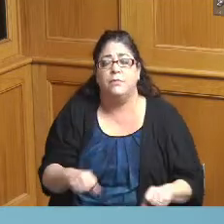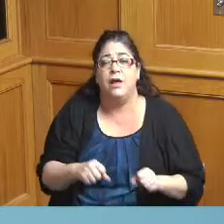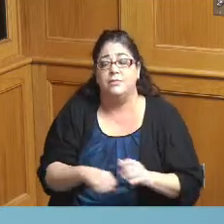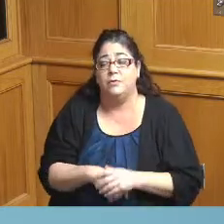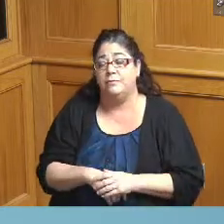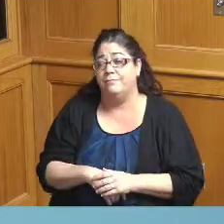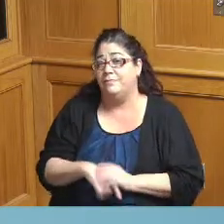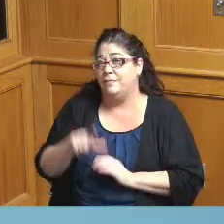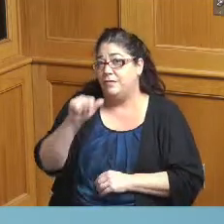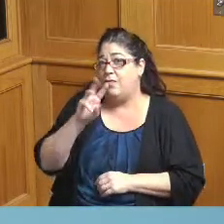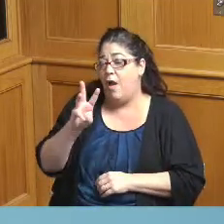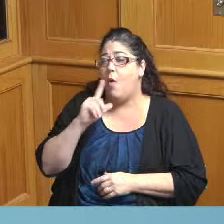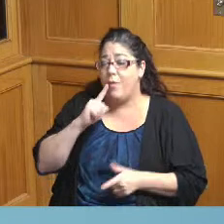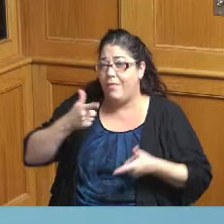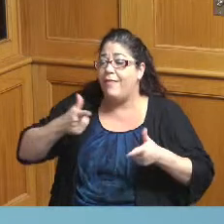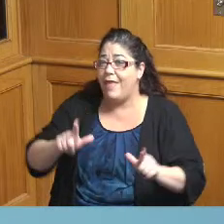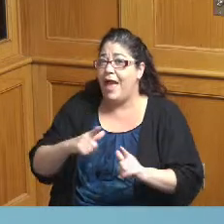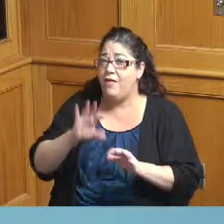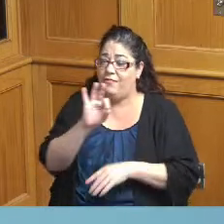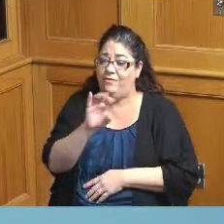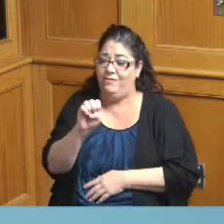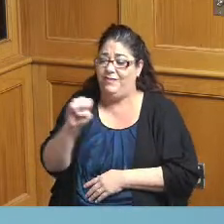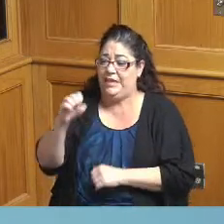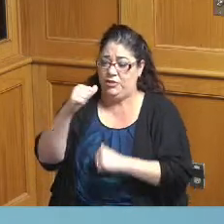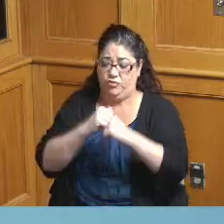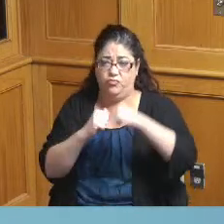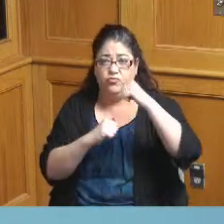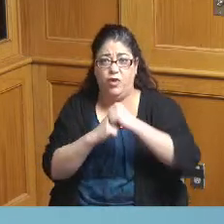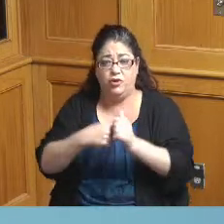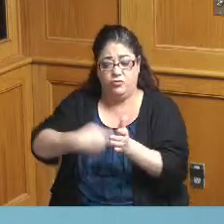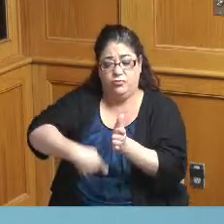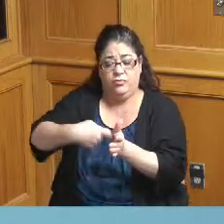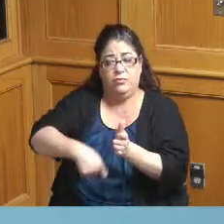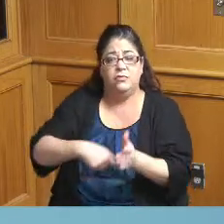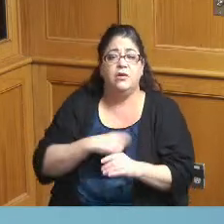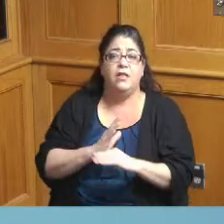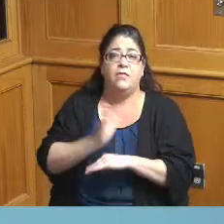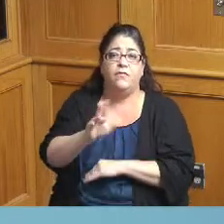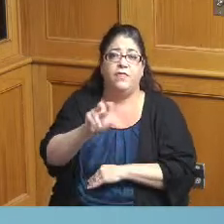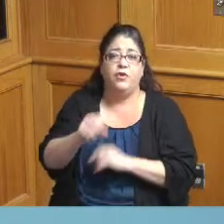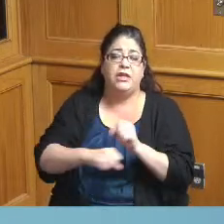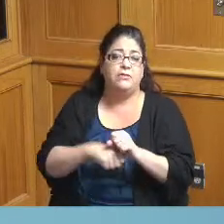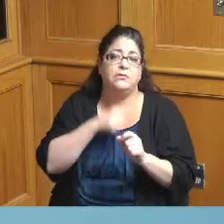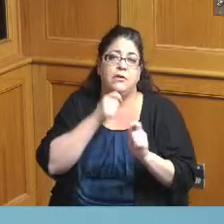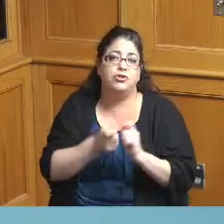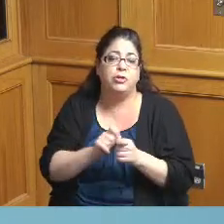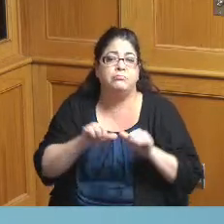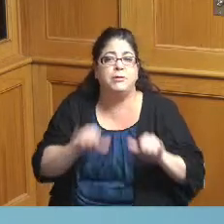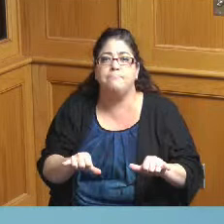law the fee structure has not been changed in over 30 years that's difficult for the